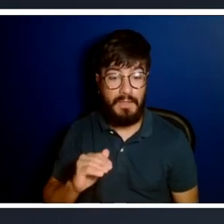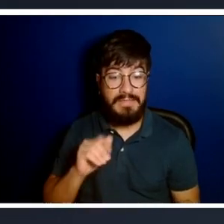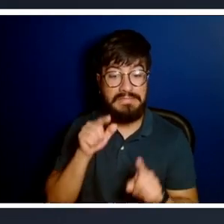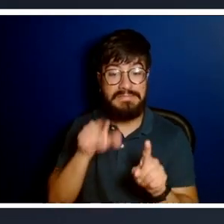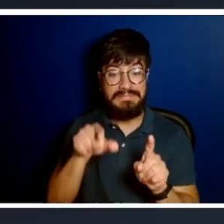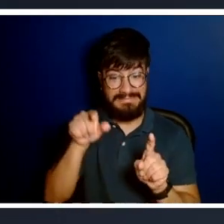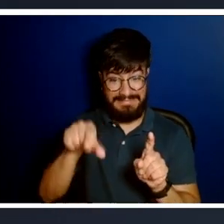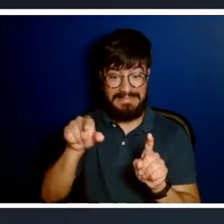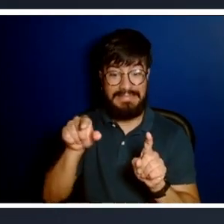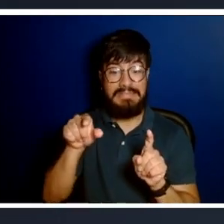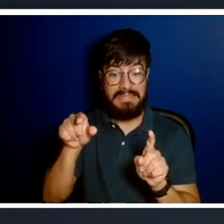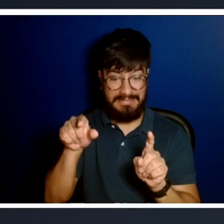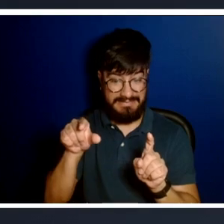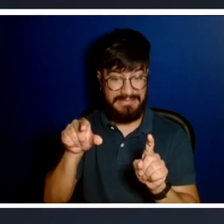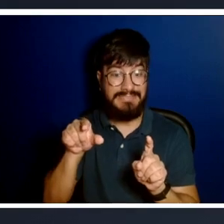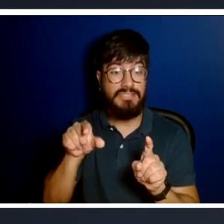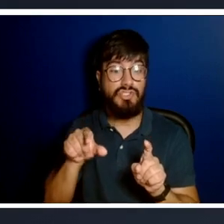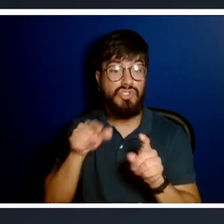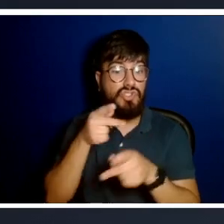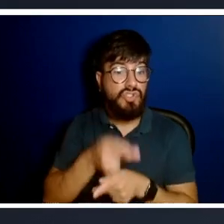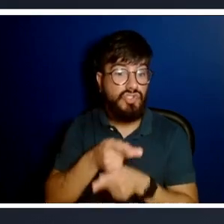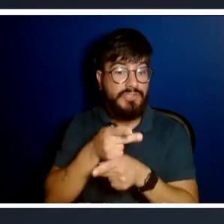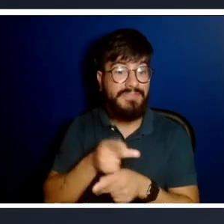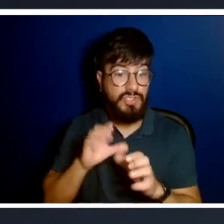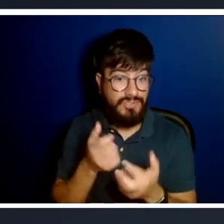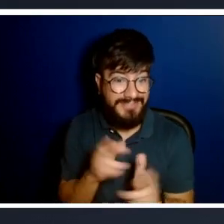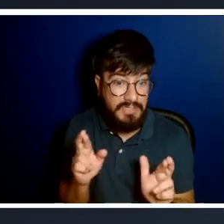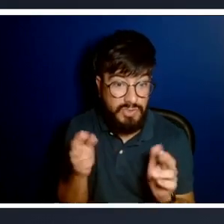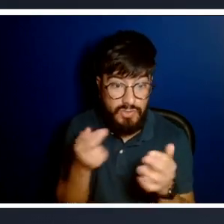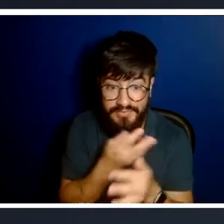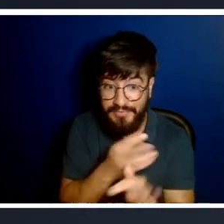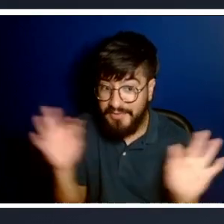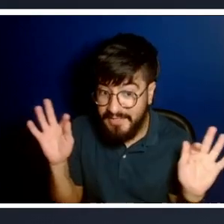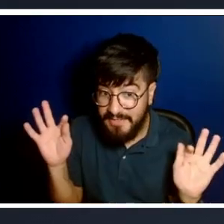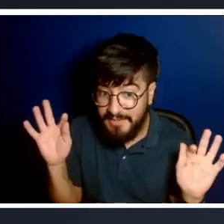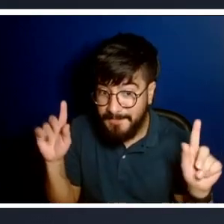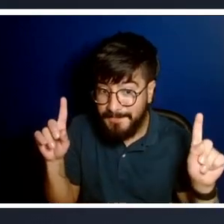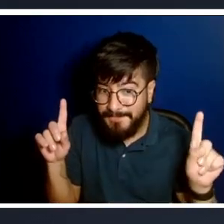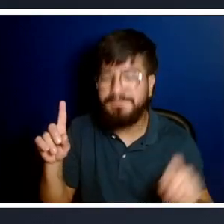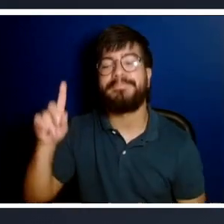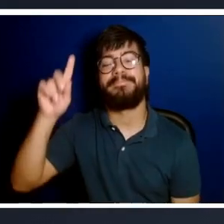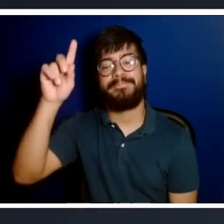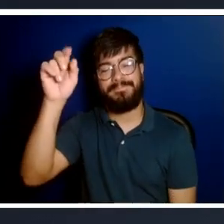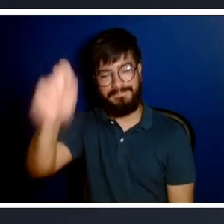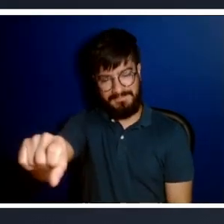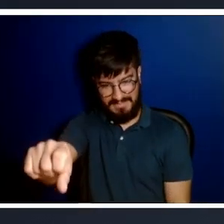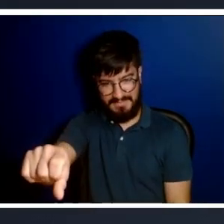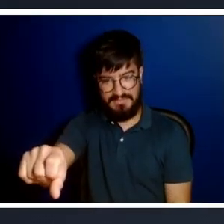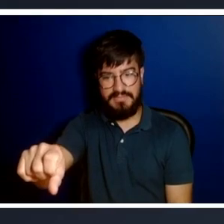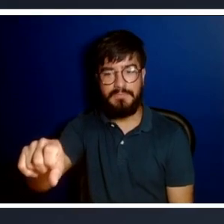Yes, absolutely. So, all of our resource -- participating in our life program, access to our